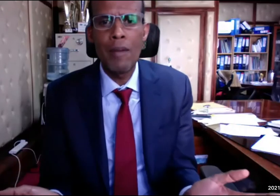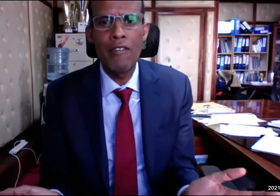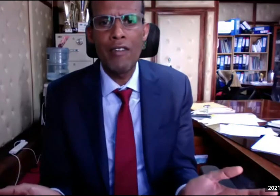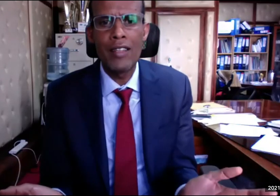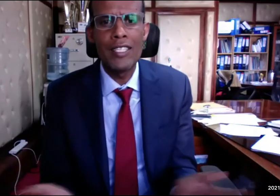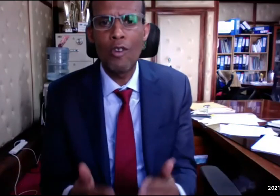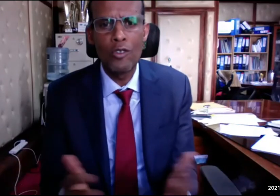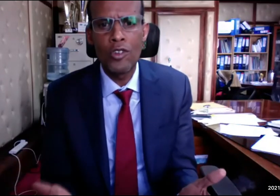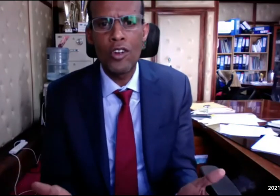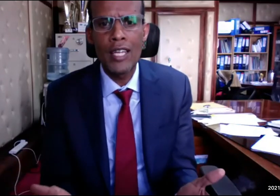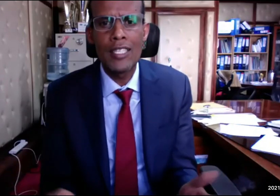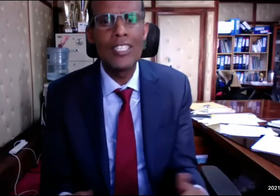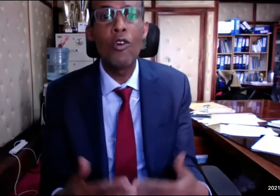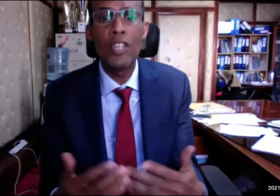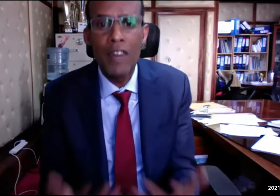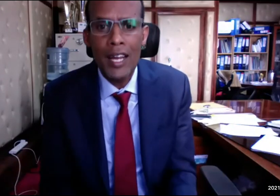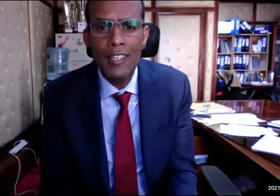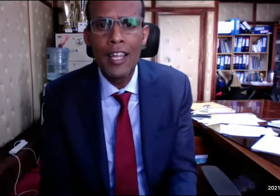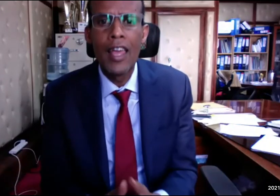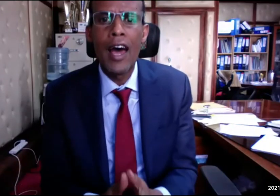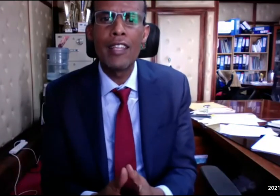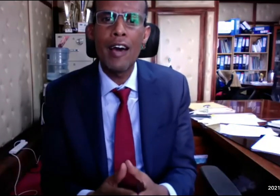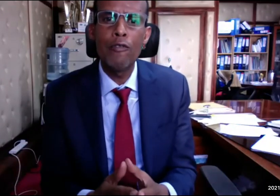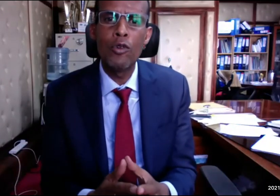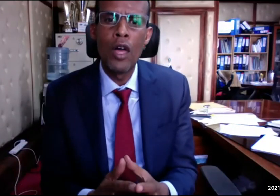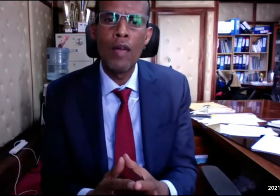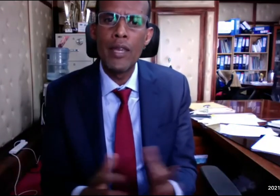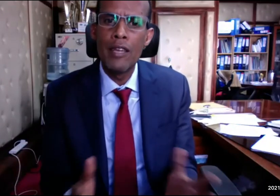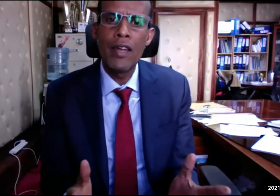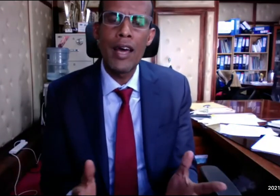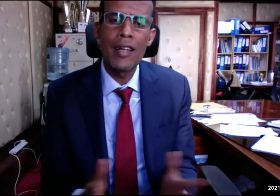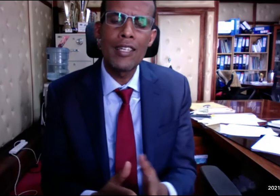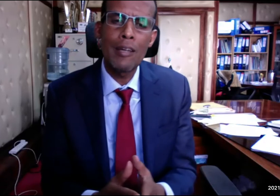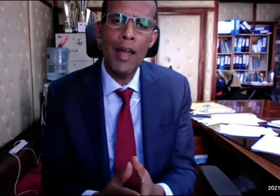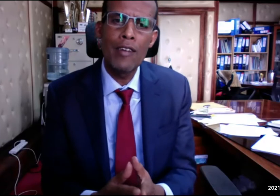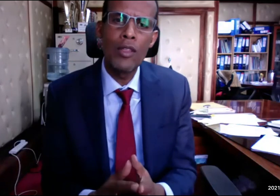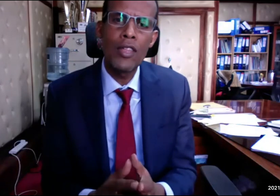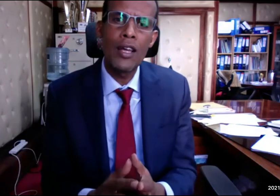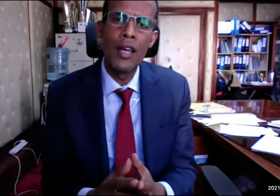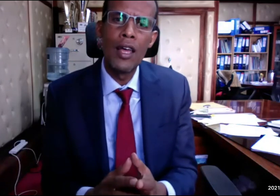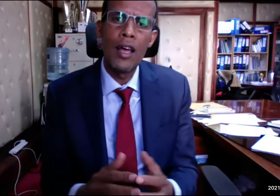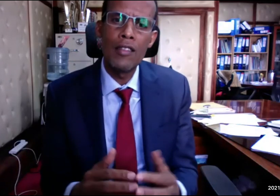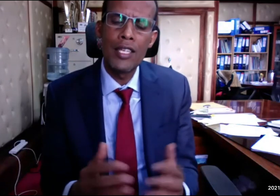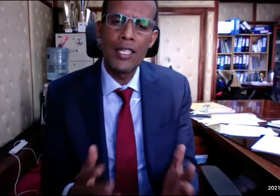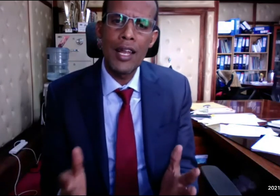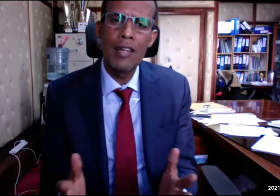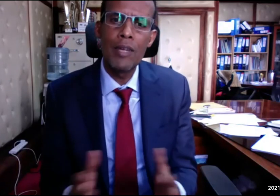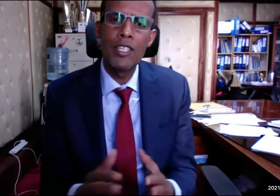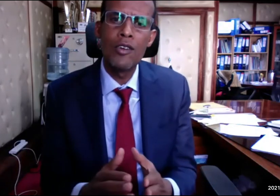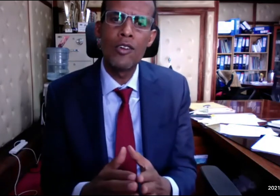the facilities they require. I want to point it out. These children have a right to education just like any other child. Nobody is doing them a